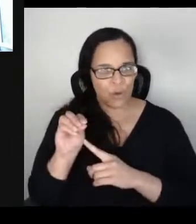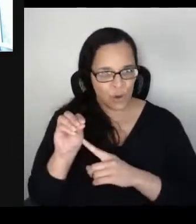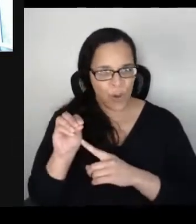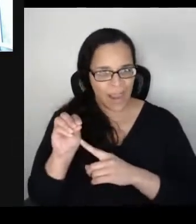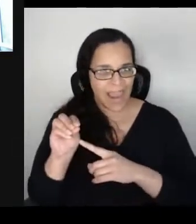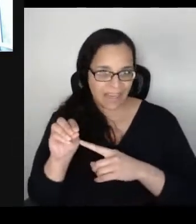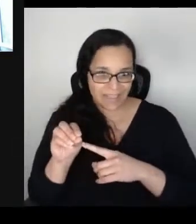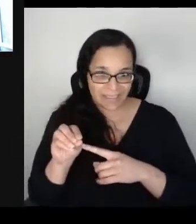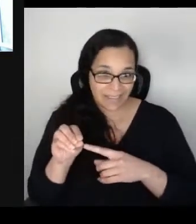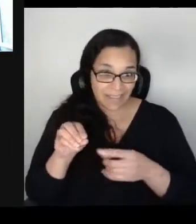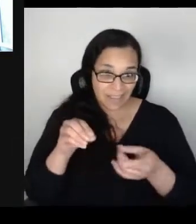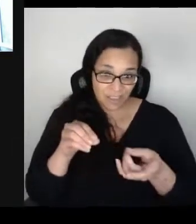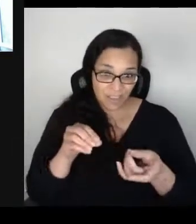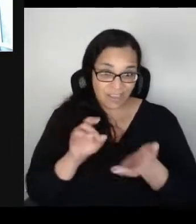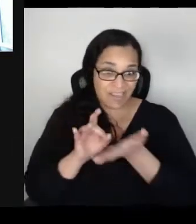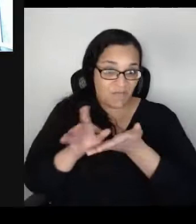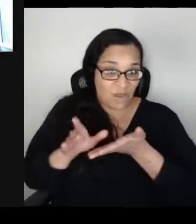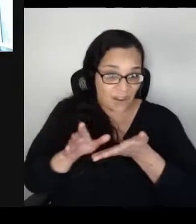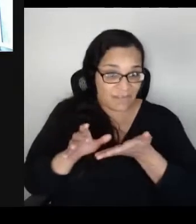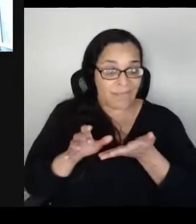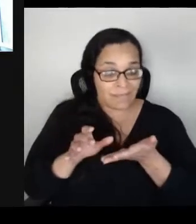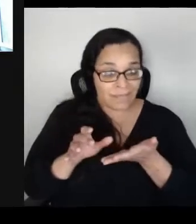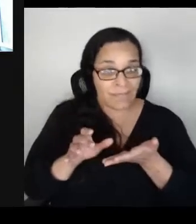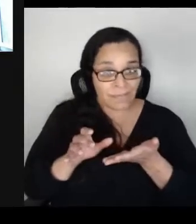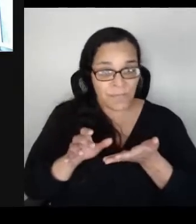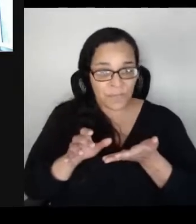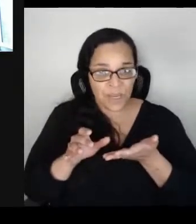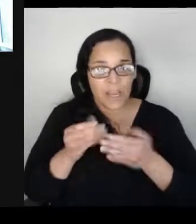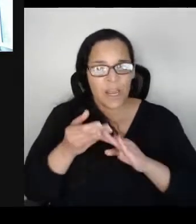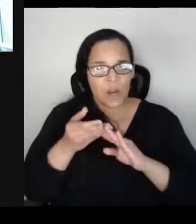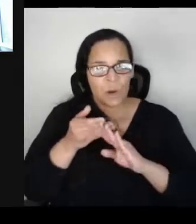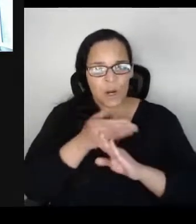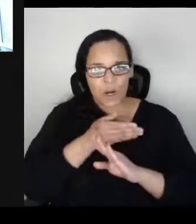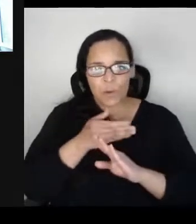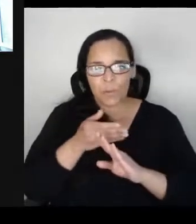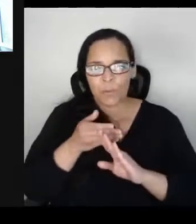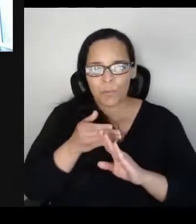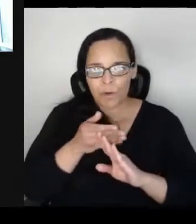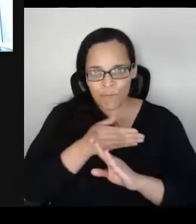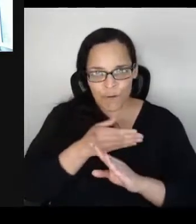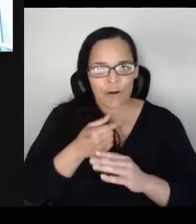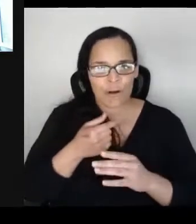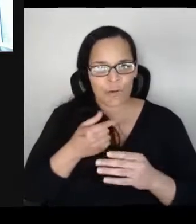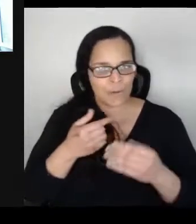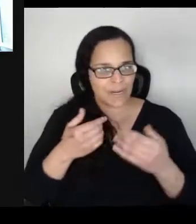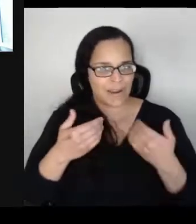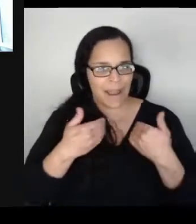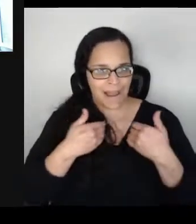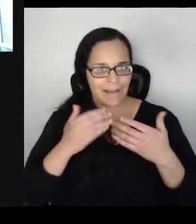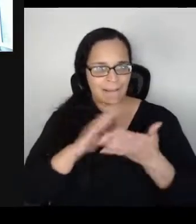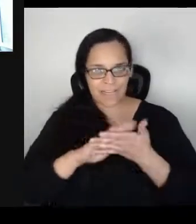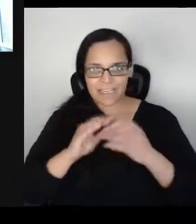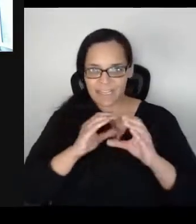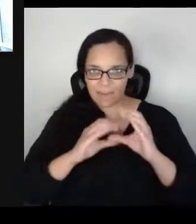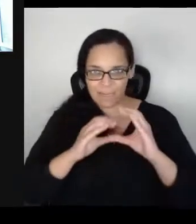and certainly before we wrap up the nice conversation, I definitely wanna get back to this topic